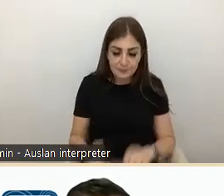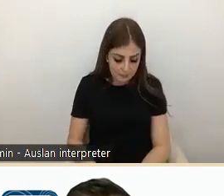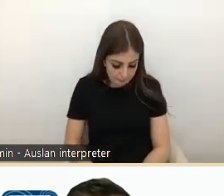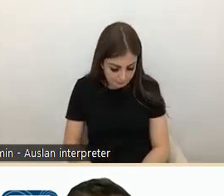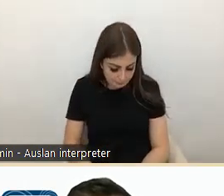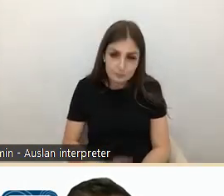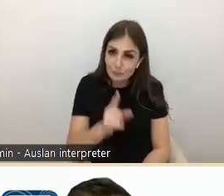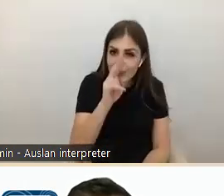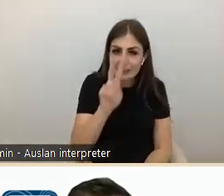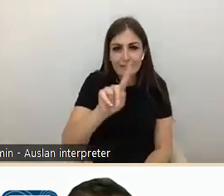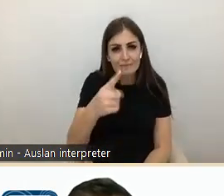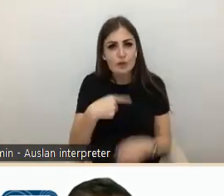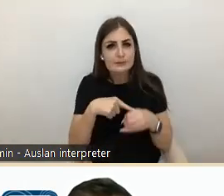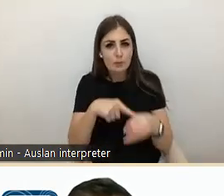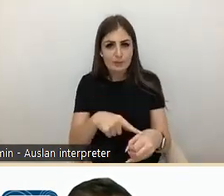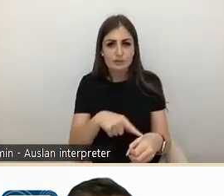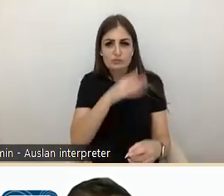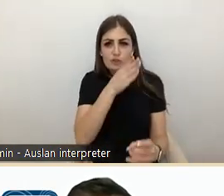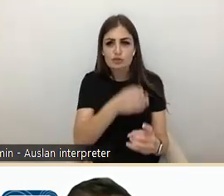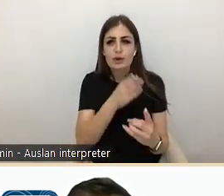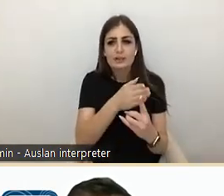question is directed to Sam.